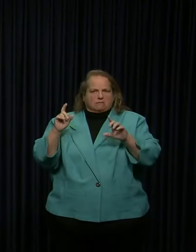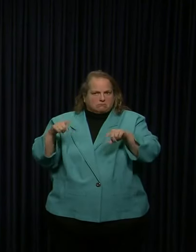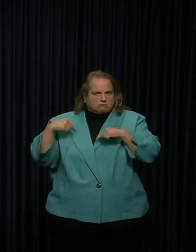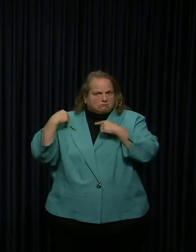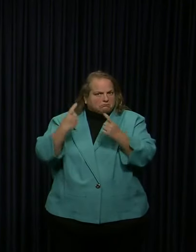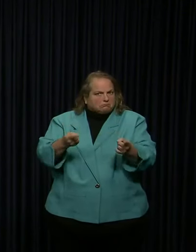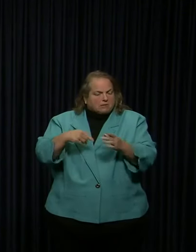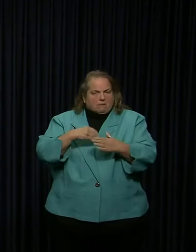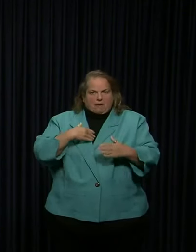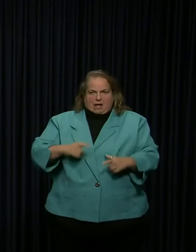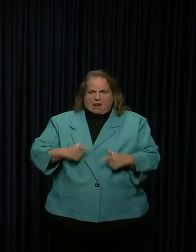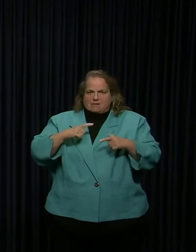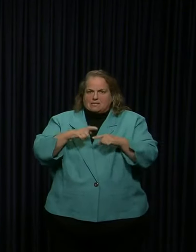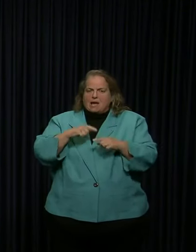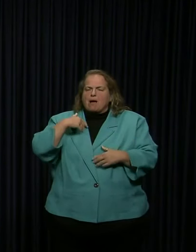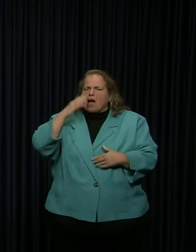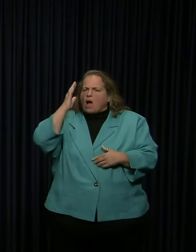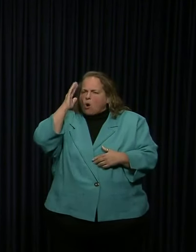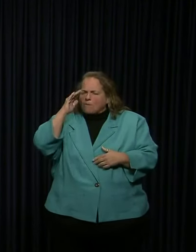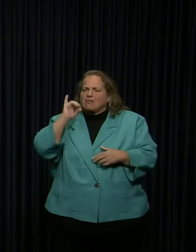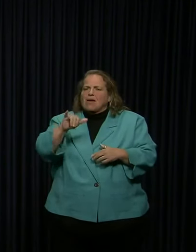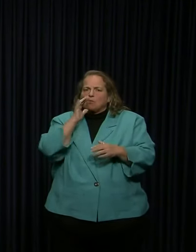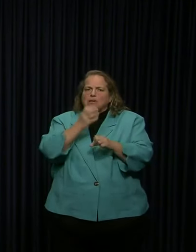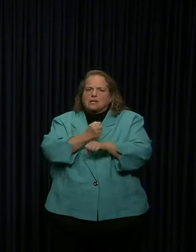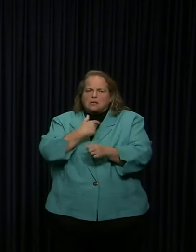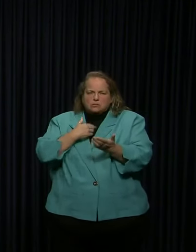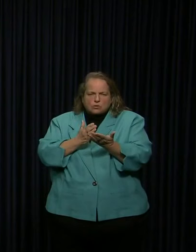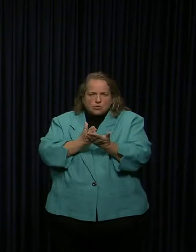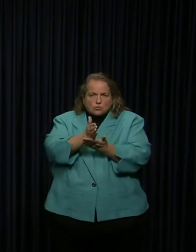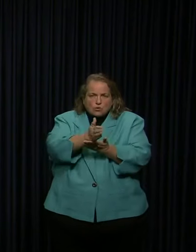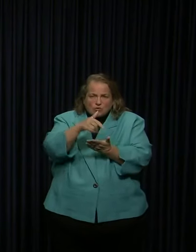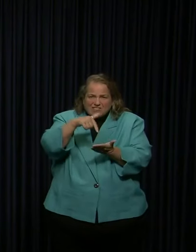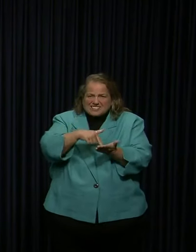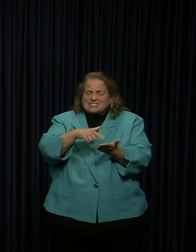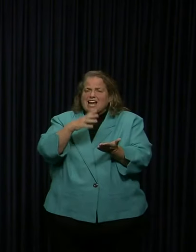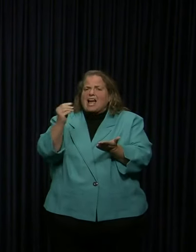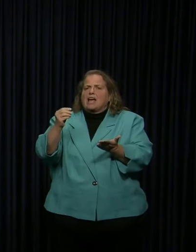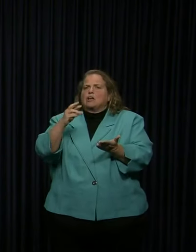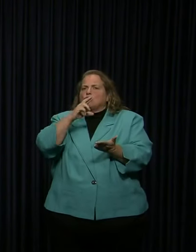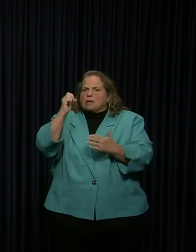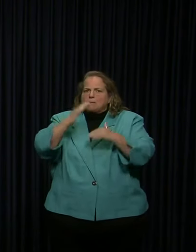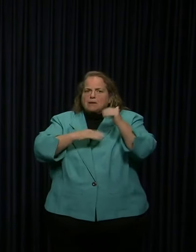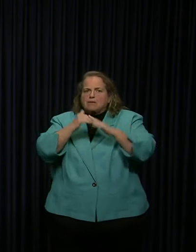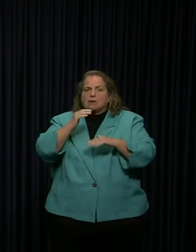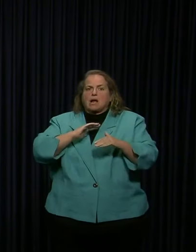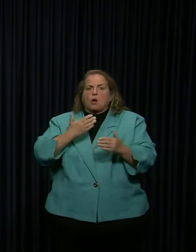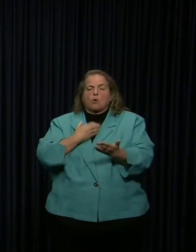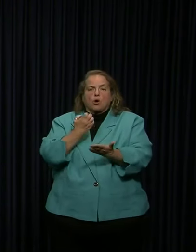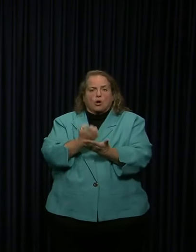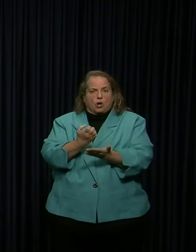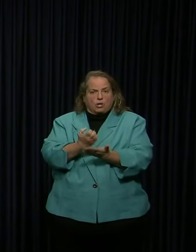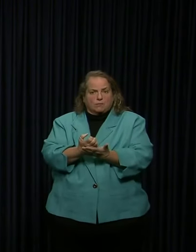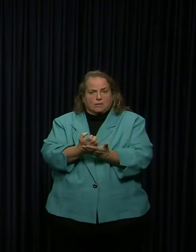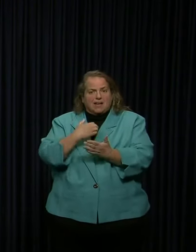SUPPLIES OR GETTING EXERCISE. HOME IS WHERE YOU ARE MOST THE HEALTHY. HOME IS WHERE YOU KEEP OTHER